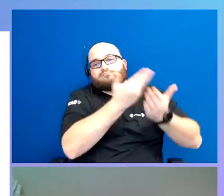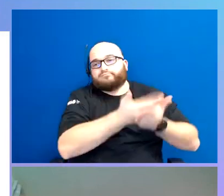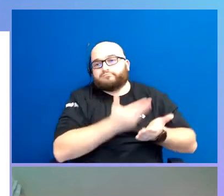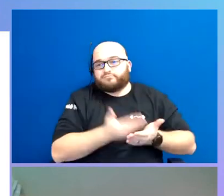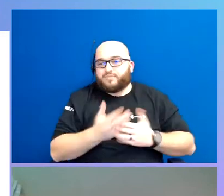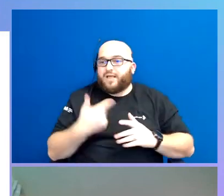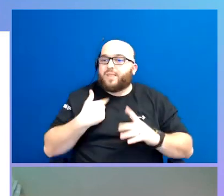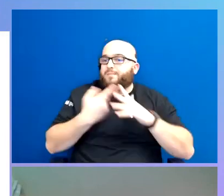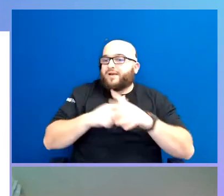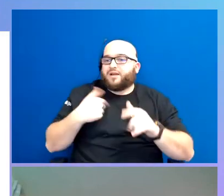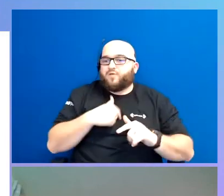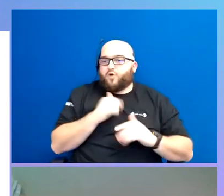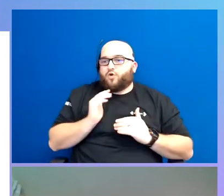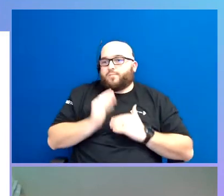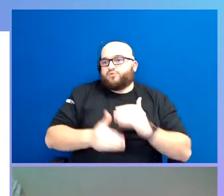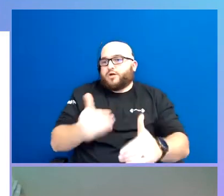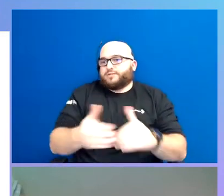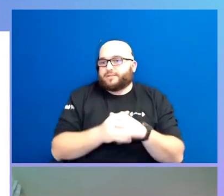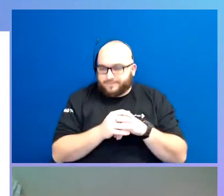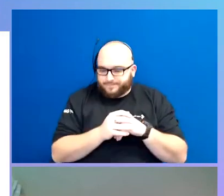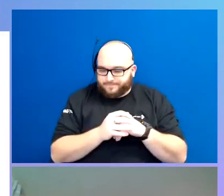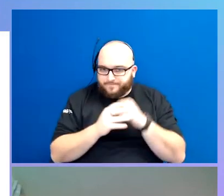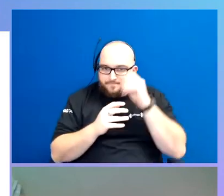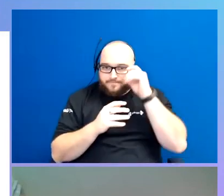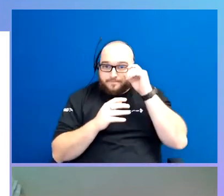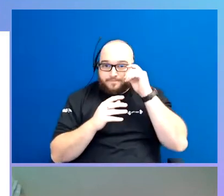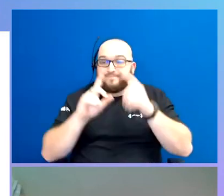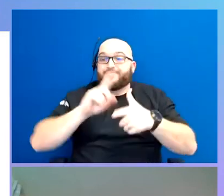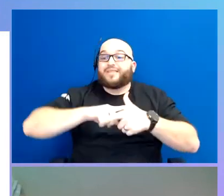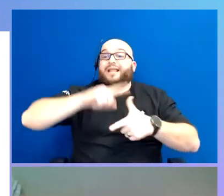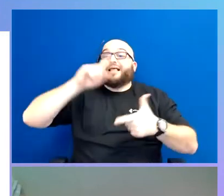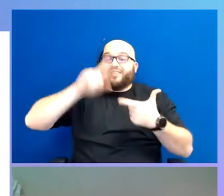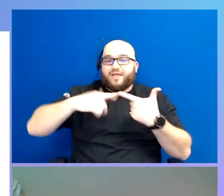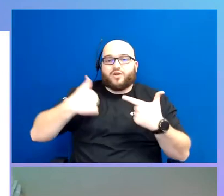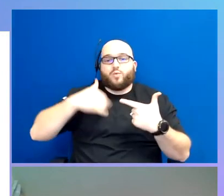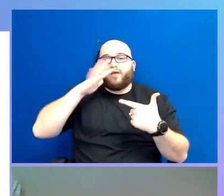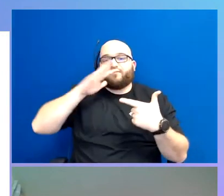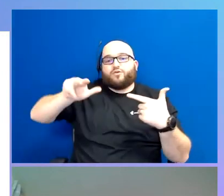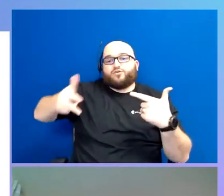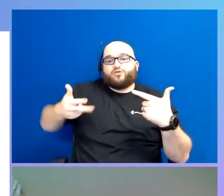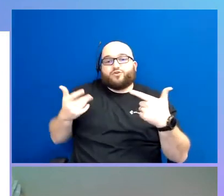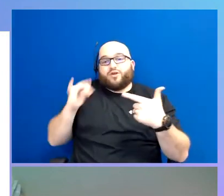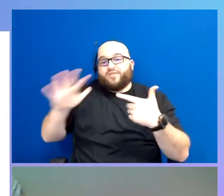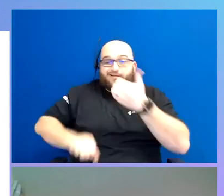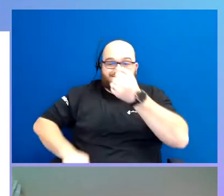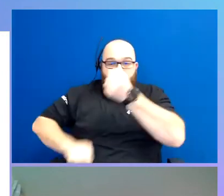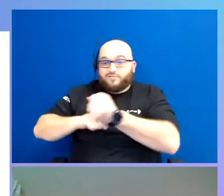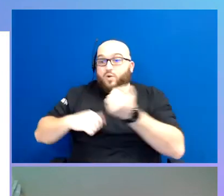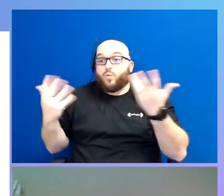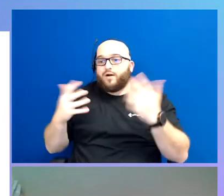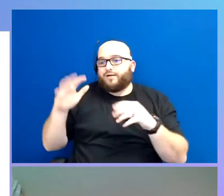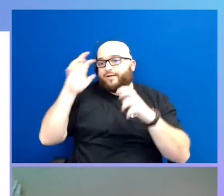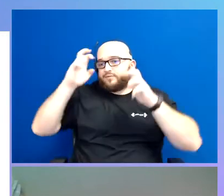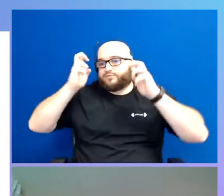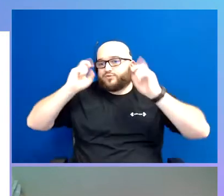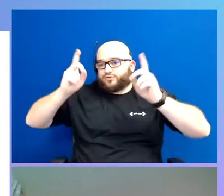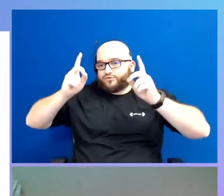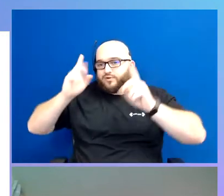then and then then comes the third pillar. That's the education. And then building off